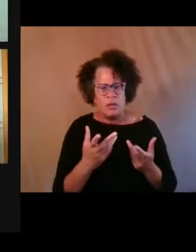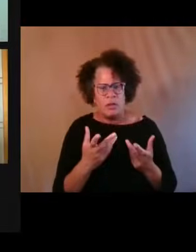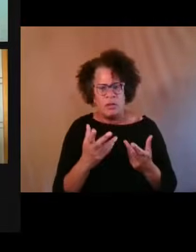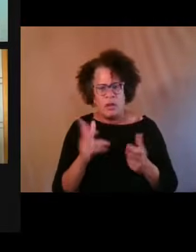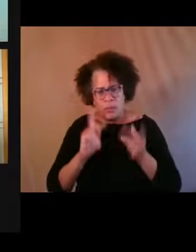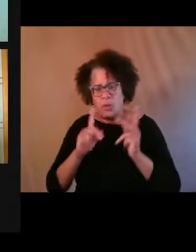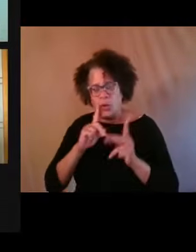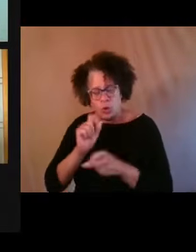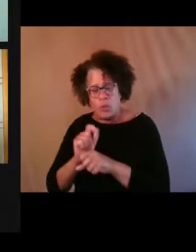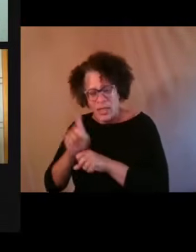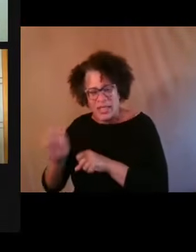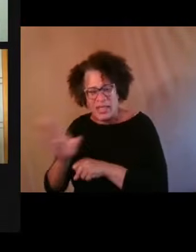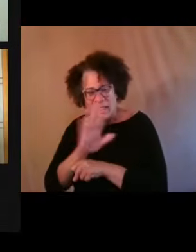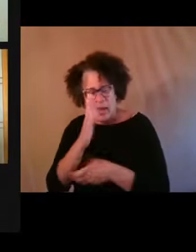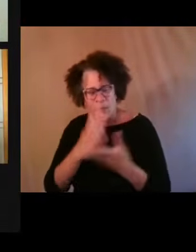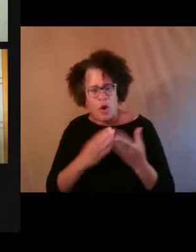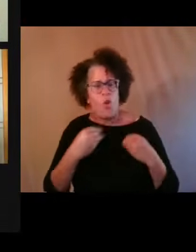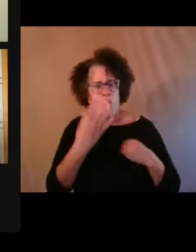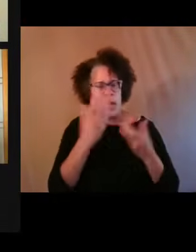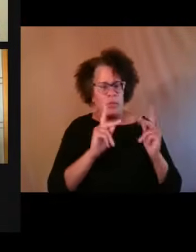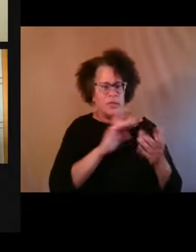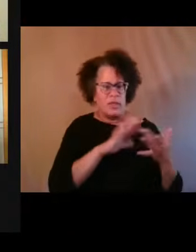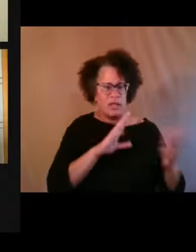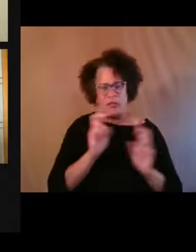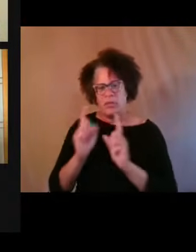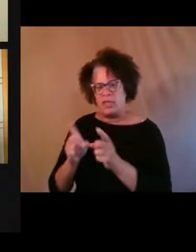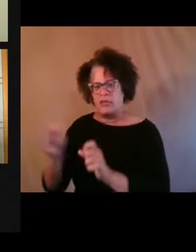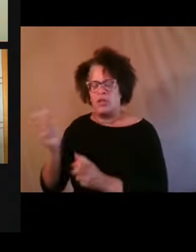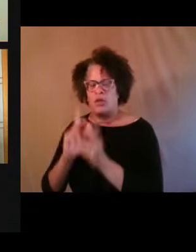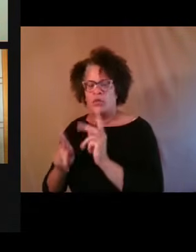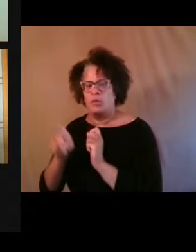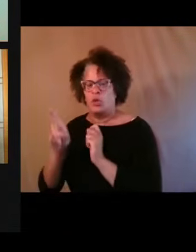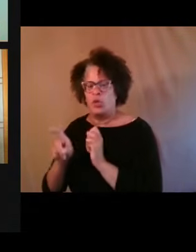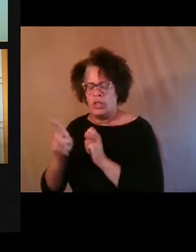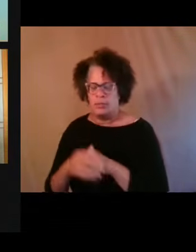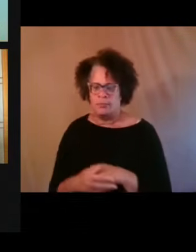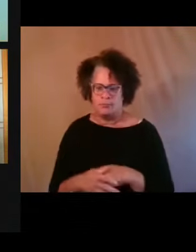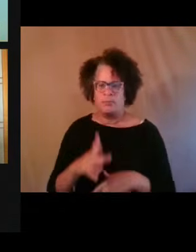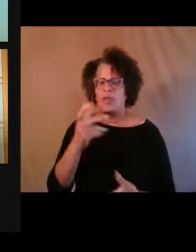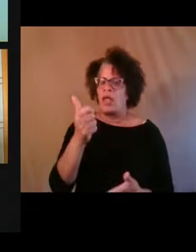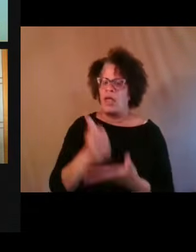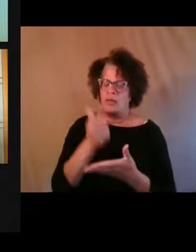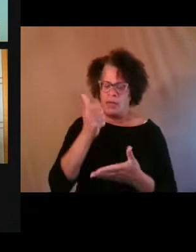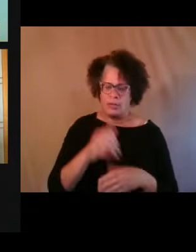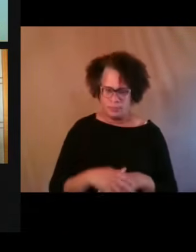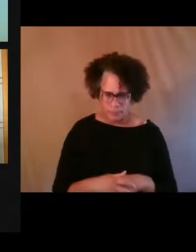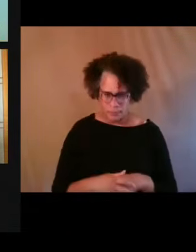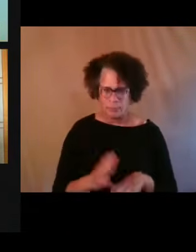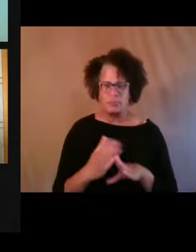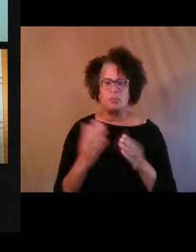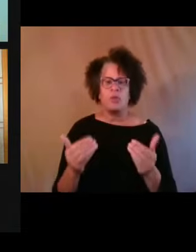Amen. Amen. - Nala, be before we move on and before we pick up Judith's comment.